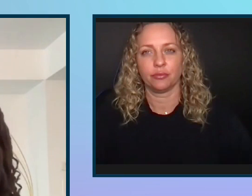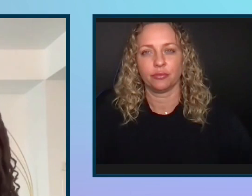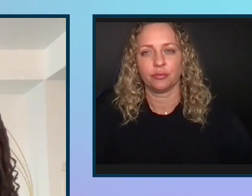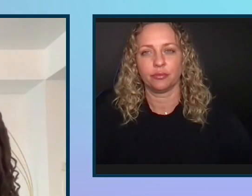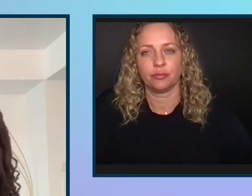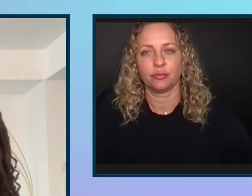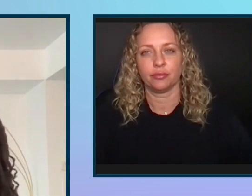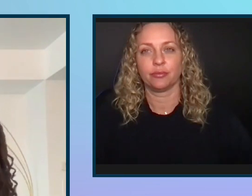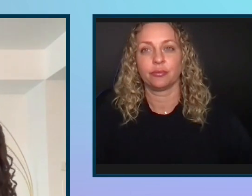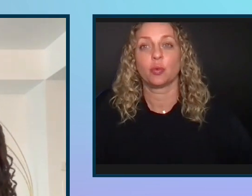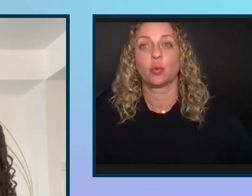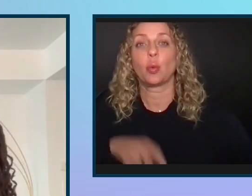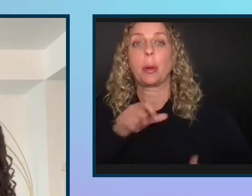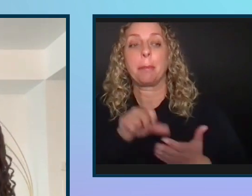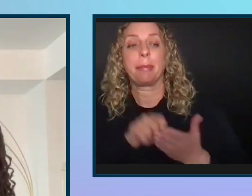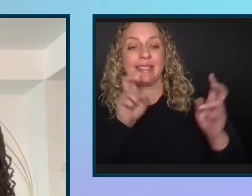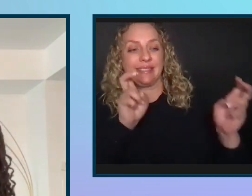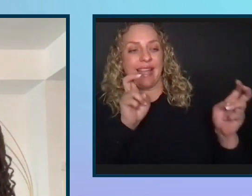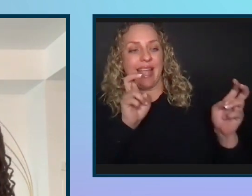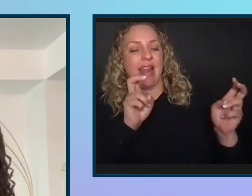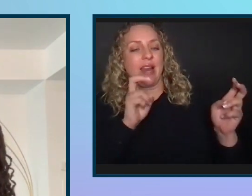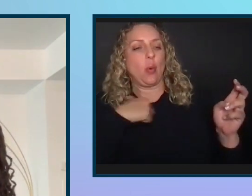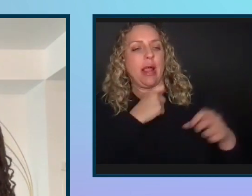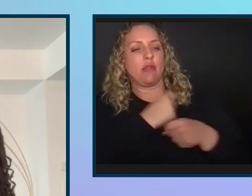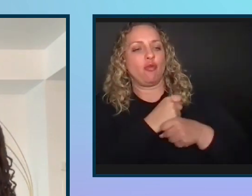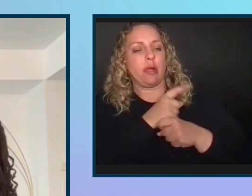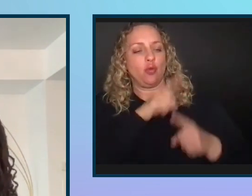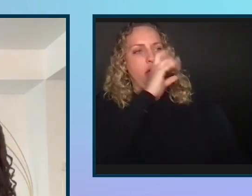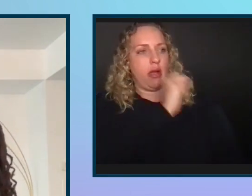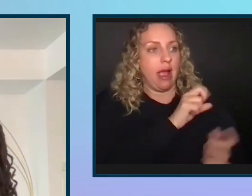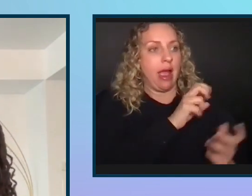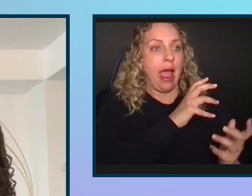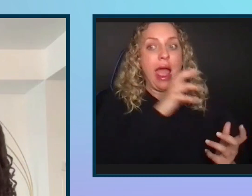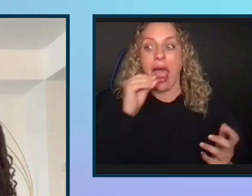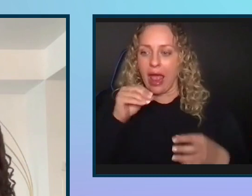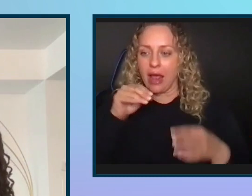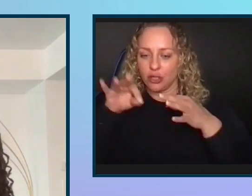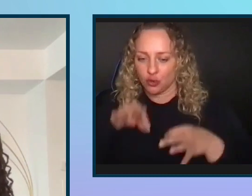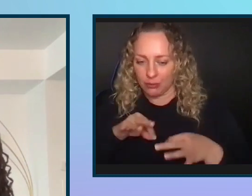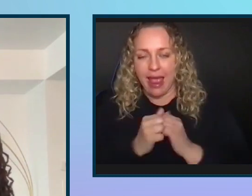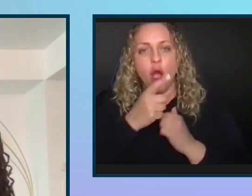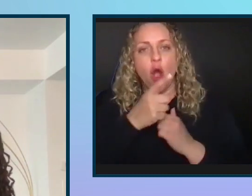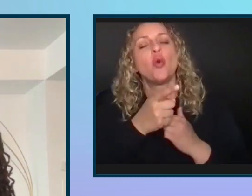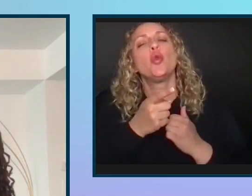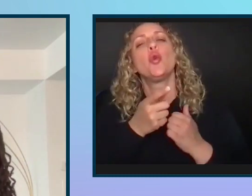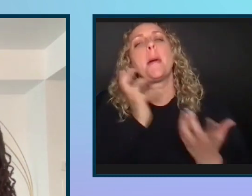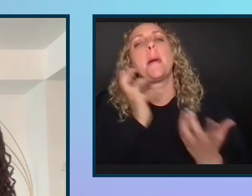but then how is that descriptive? How do you mix that title that's supposed to be creative,